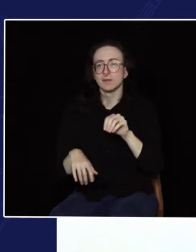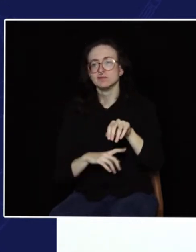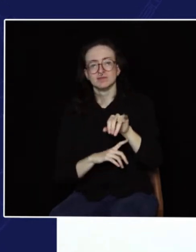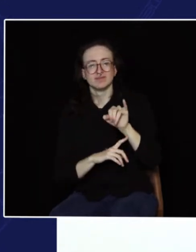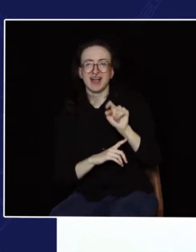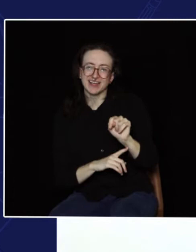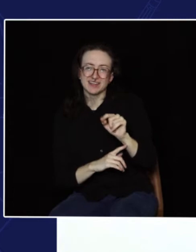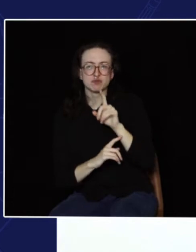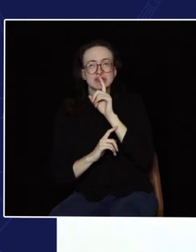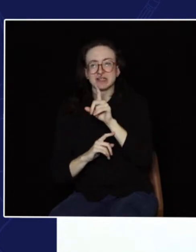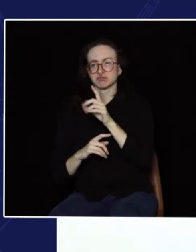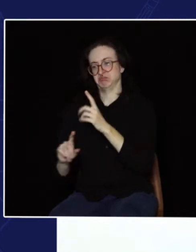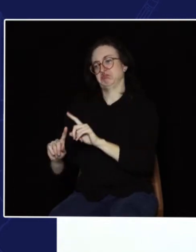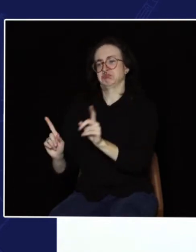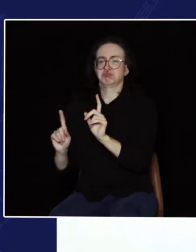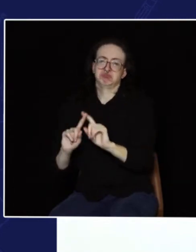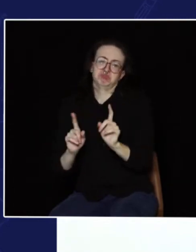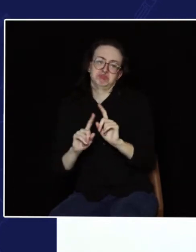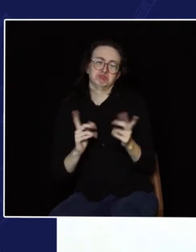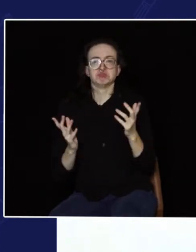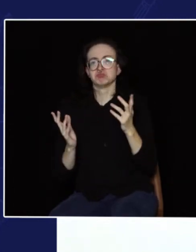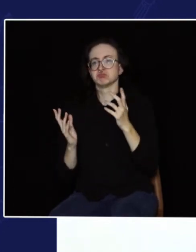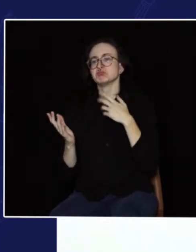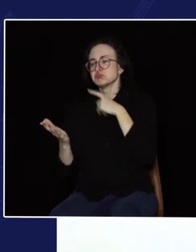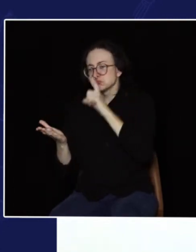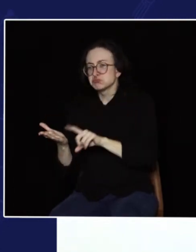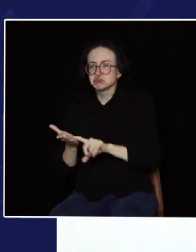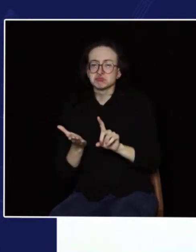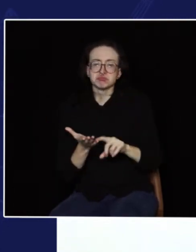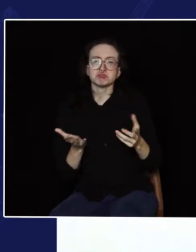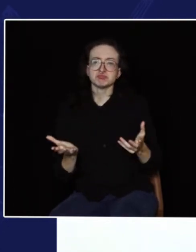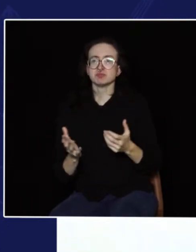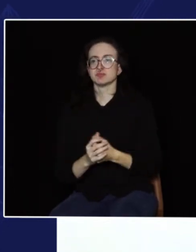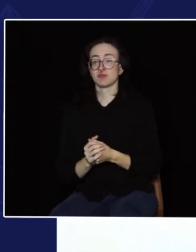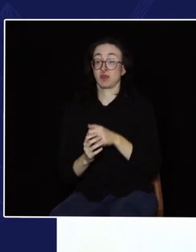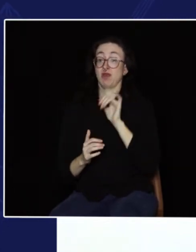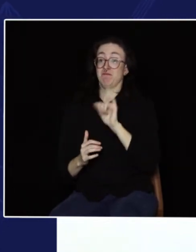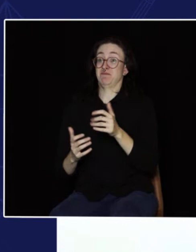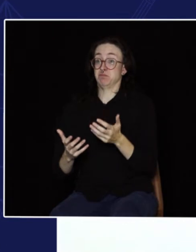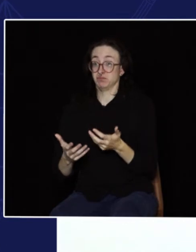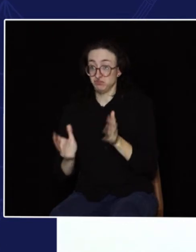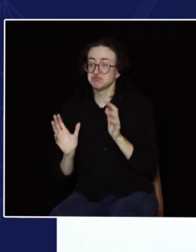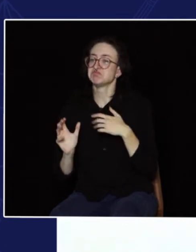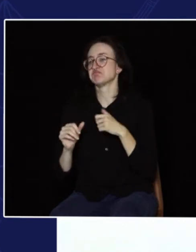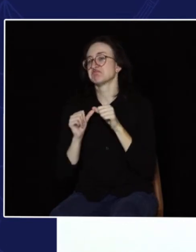or IT -- it’s bit of a difference... But yeah, and after that -- I'm continuing now.